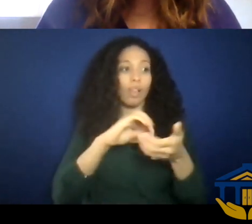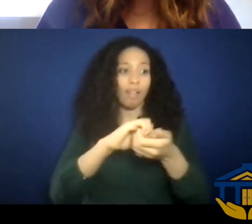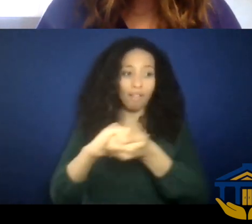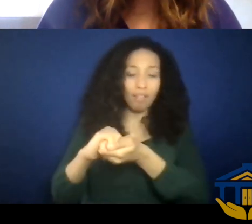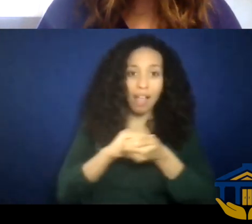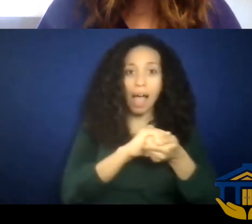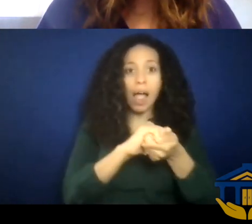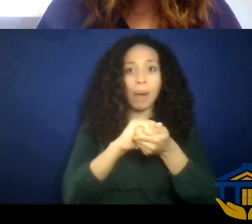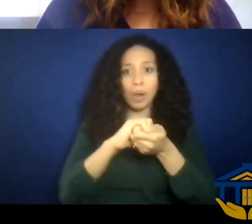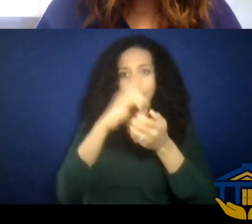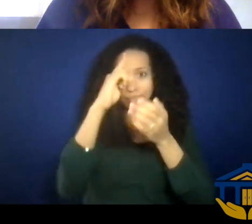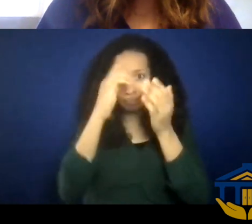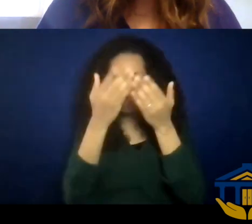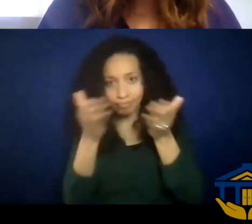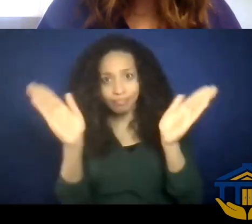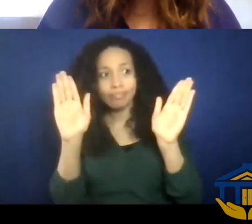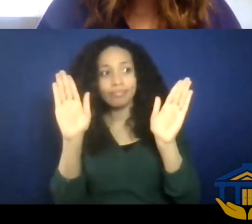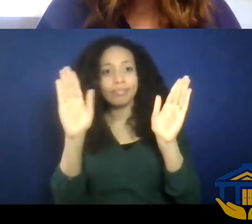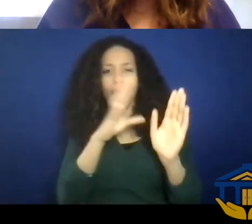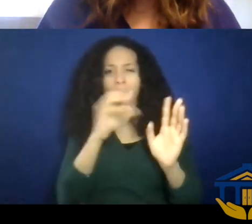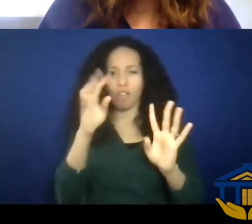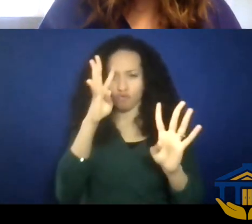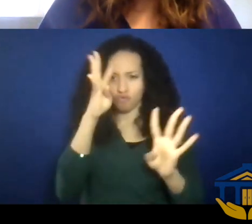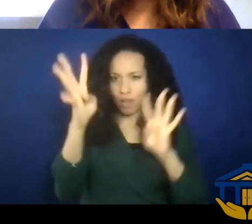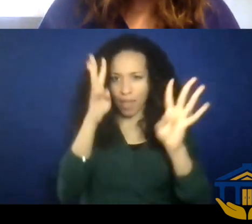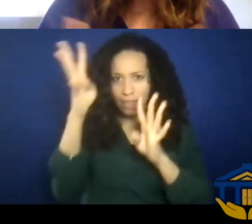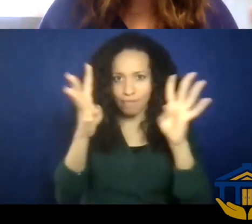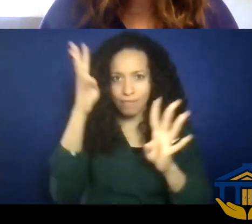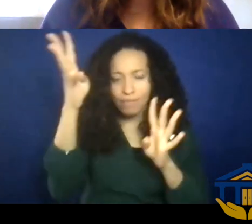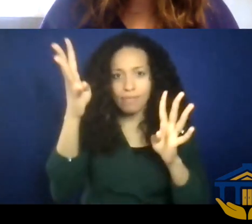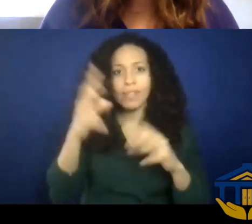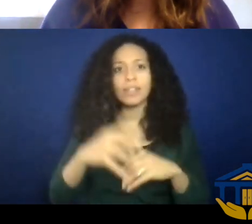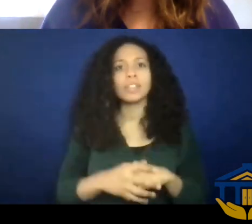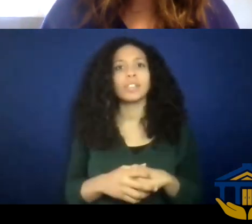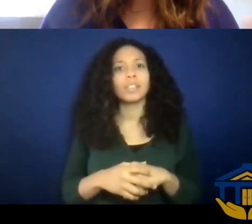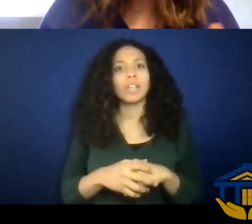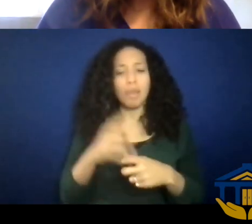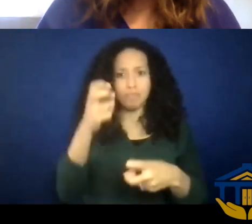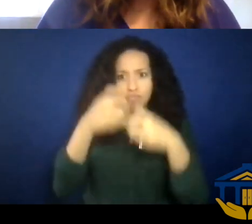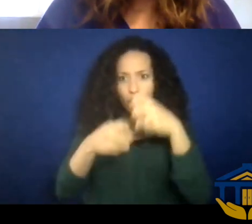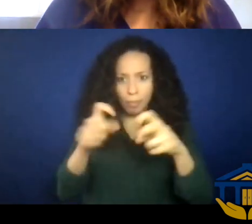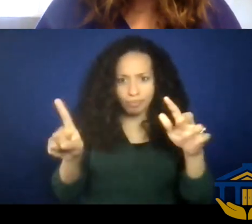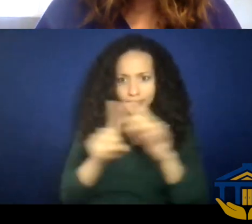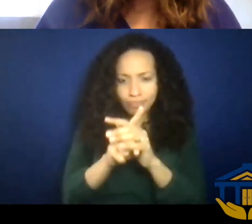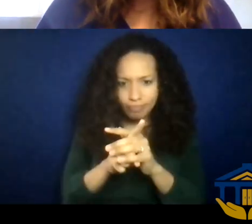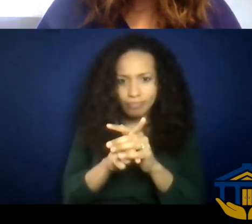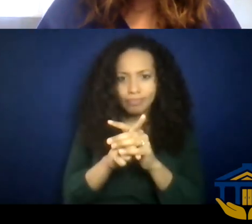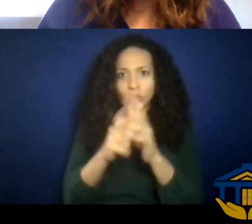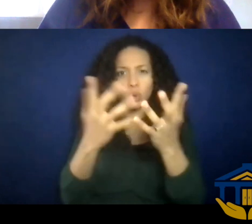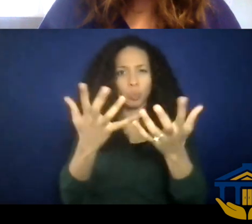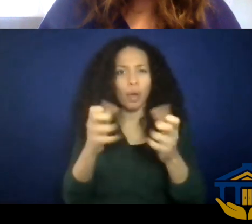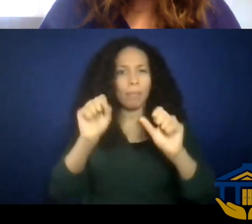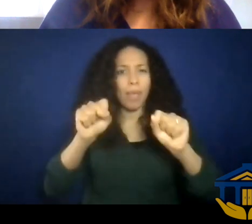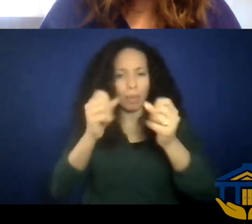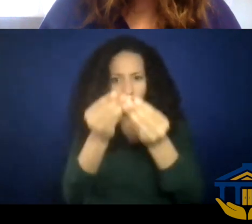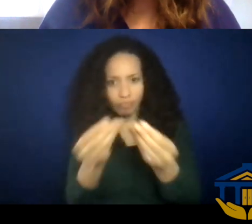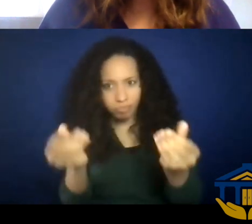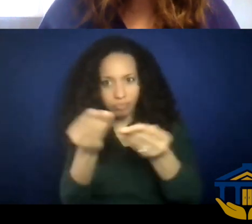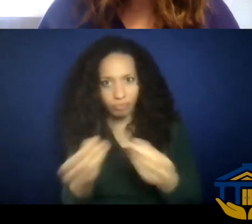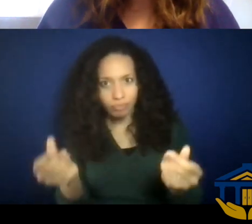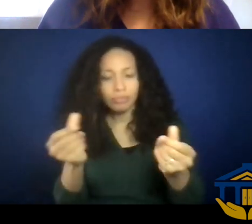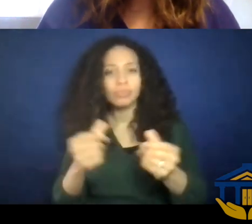um, and creative. You want to problem-solve things and you want to always keep an open mind.